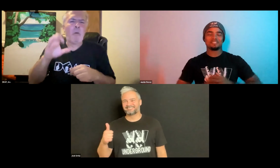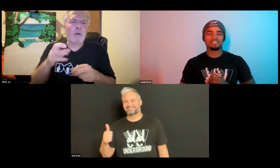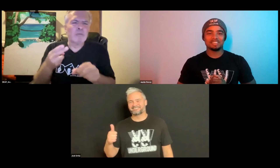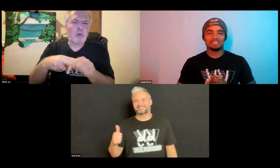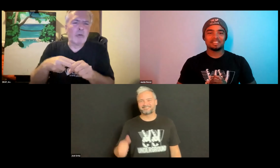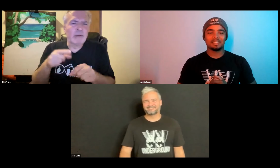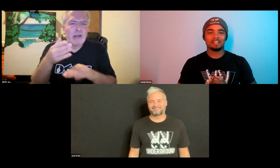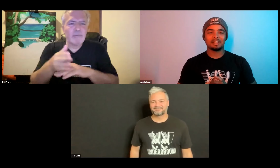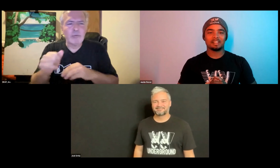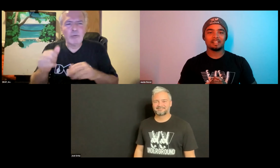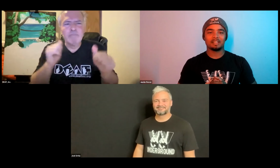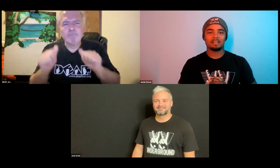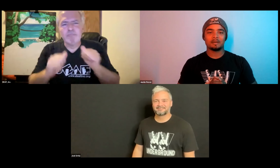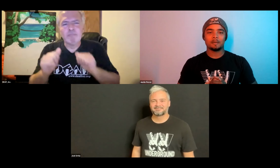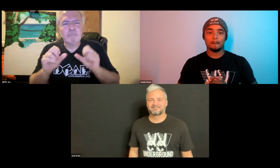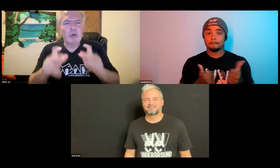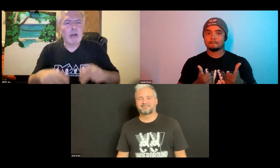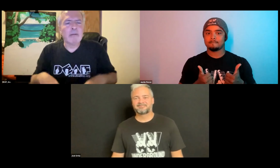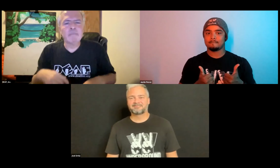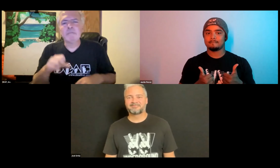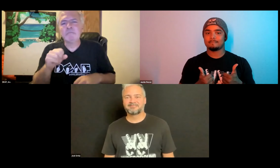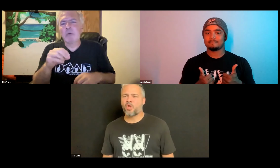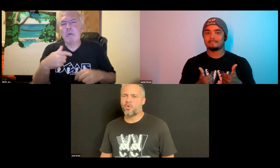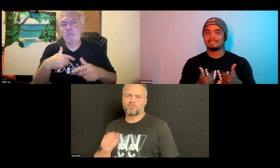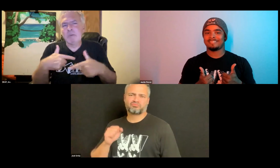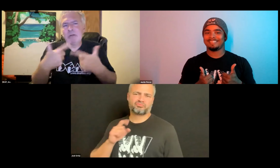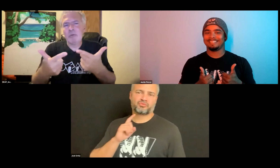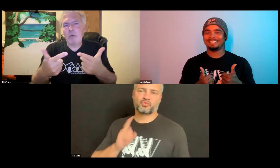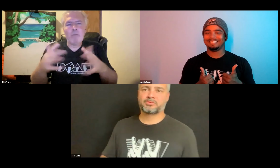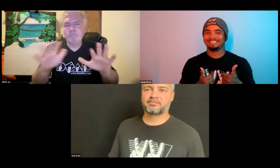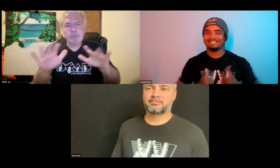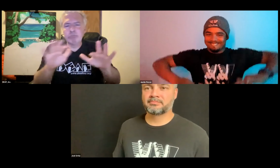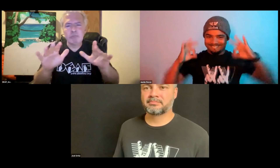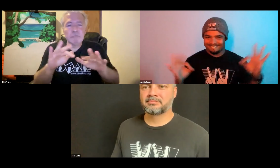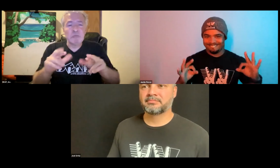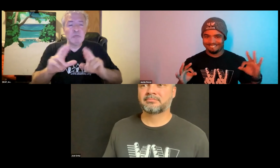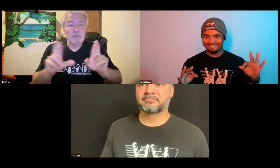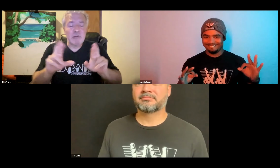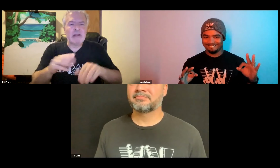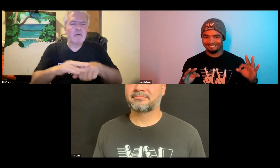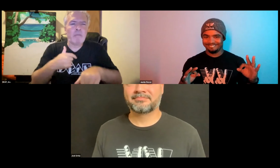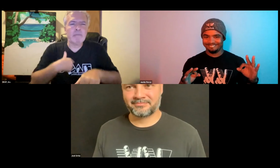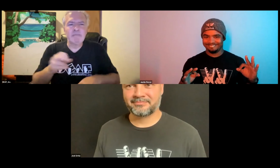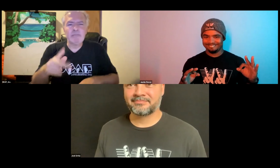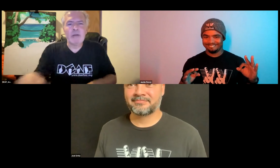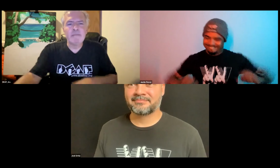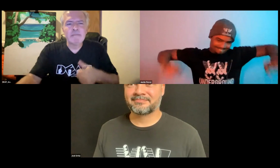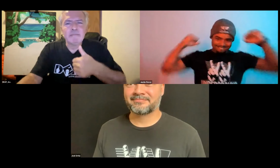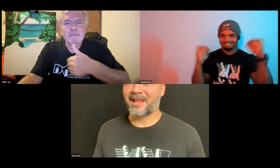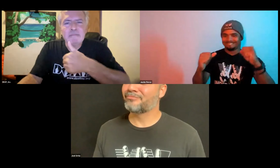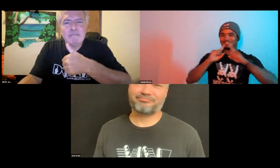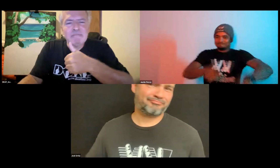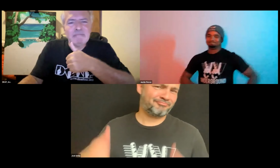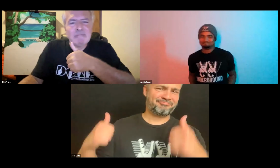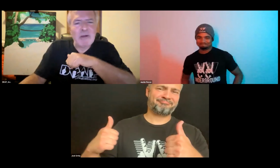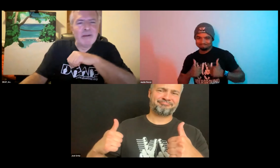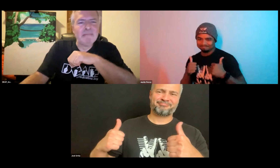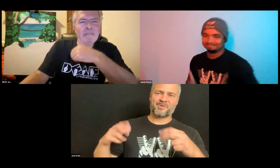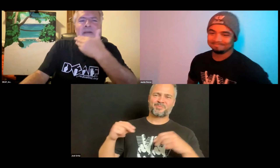I'll join a little bit after the performance is done. I'll wait until you get done. Call me back when you're done!